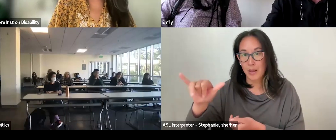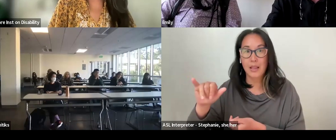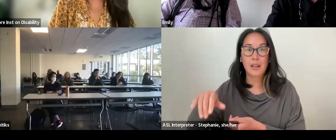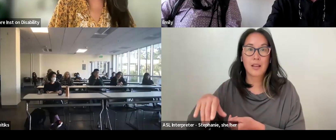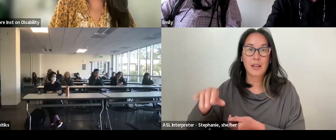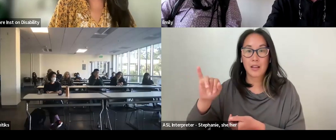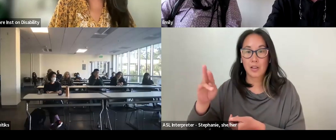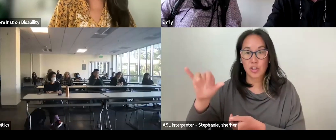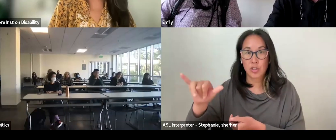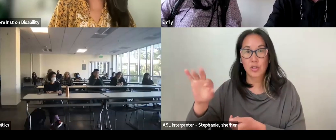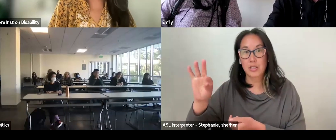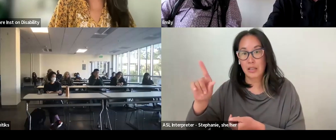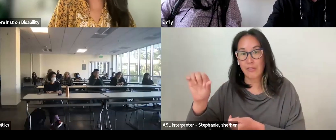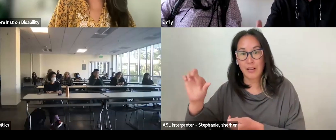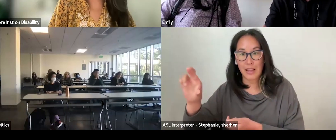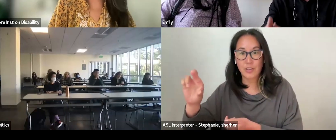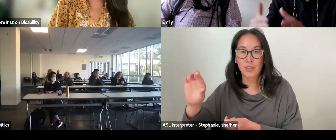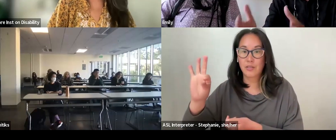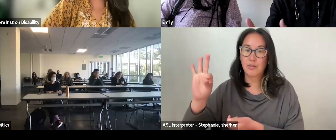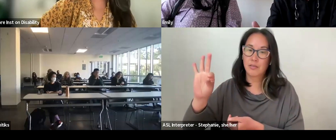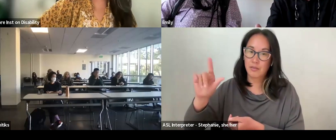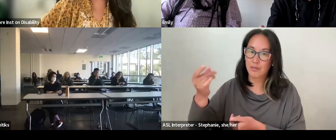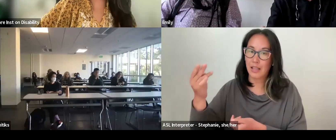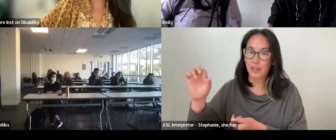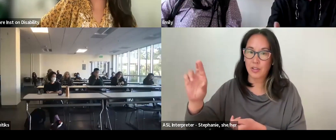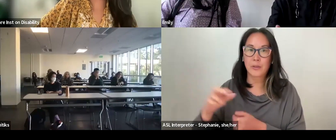What you started to see in the 1990s -- and, you know, institutionally,